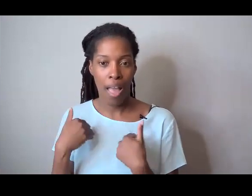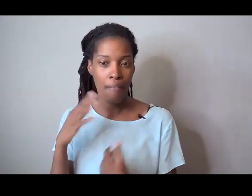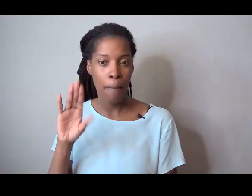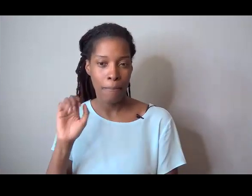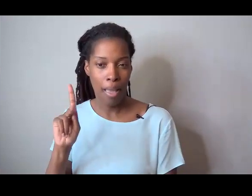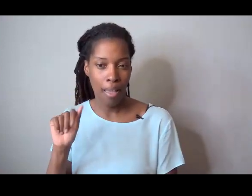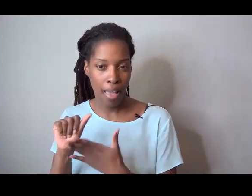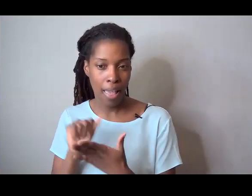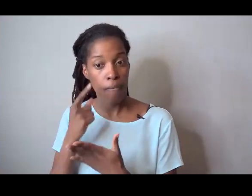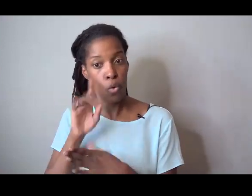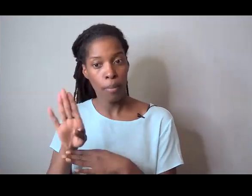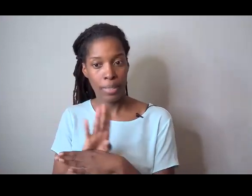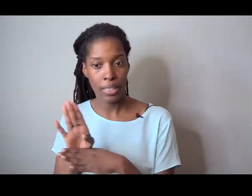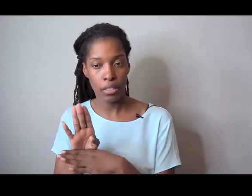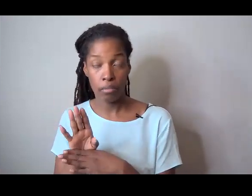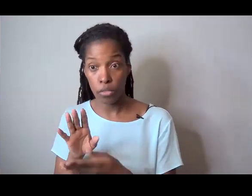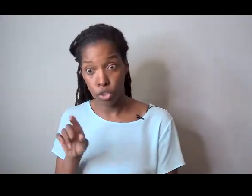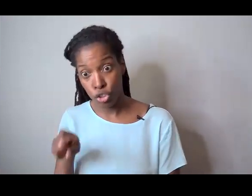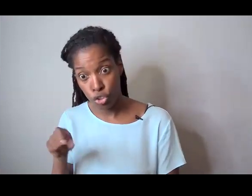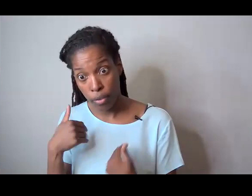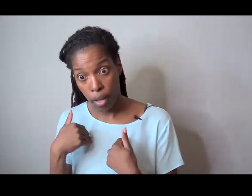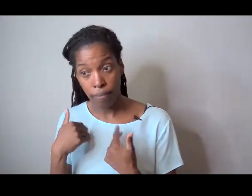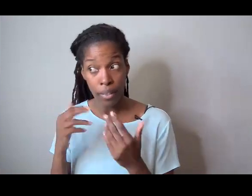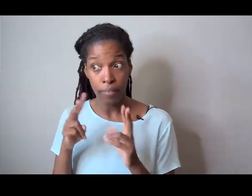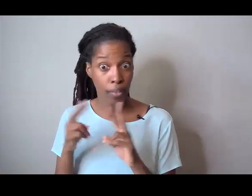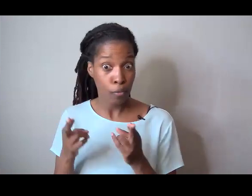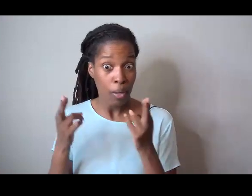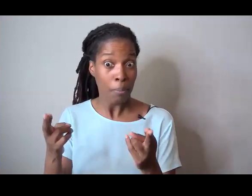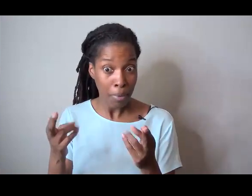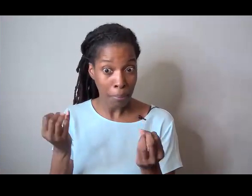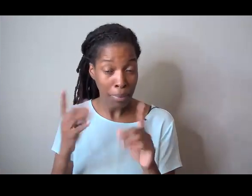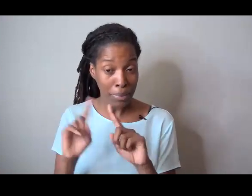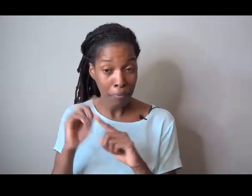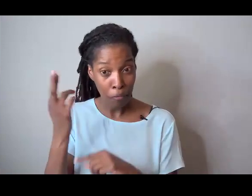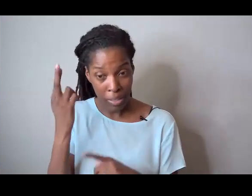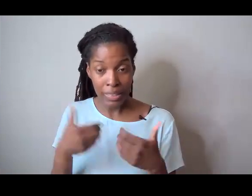I mean, you should have a business bank account. Highly recommended for multiple reasons,